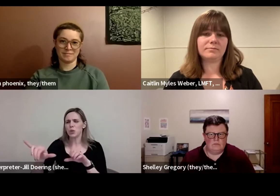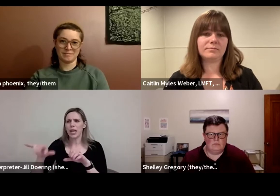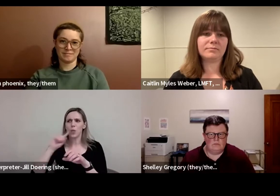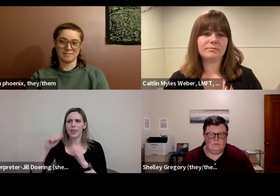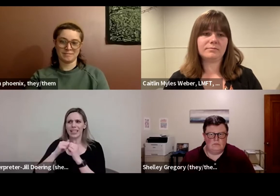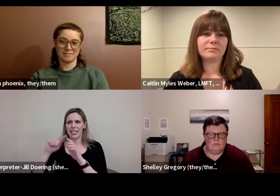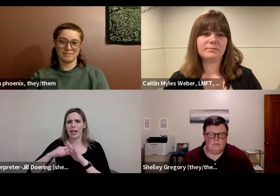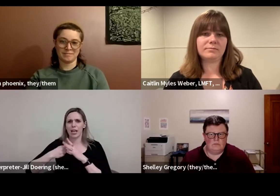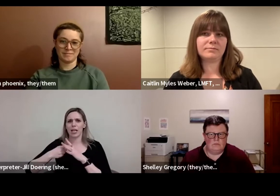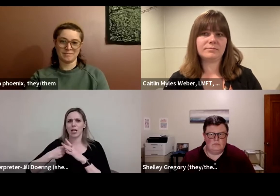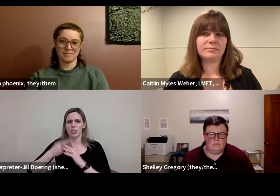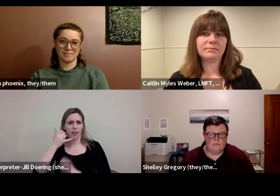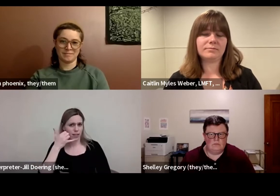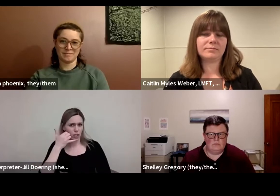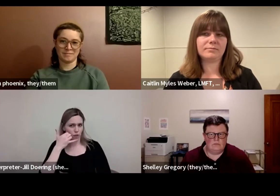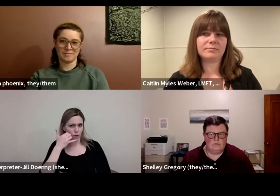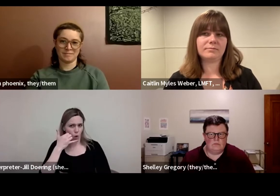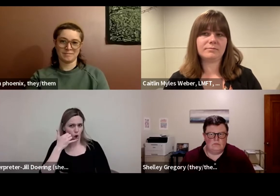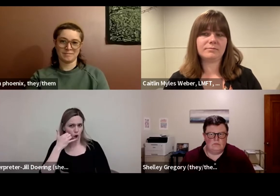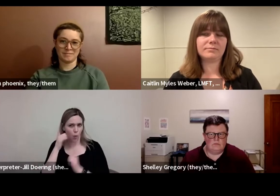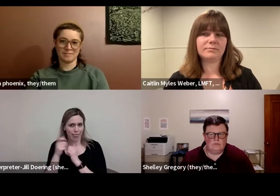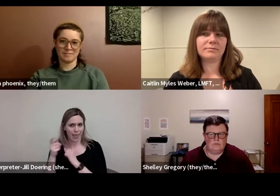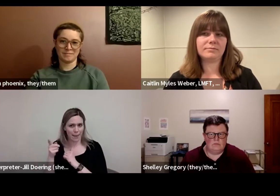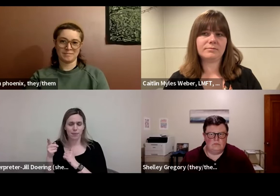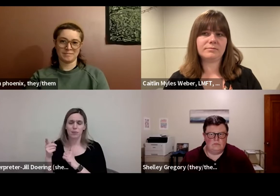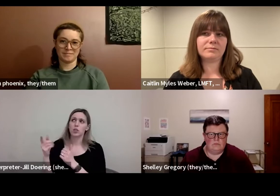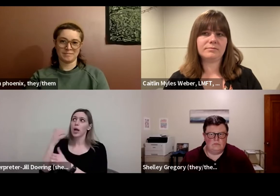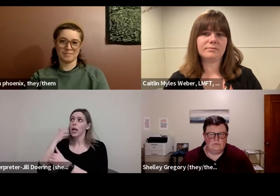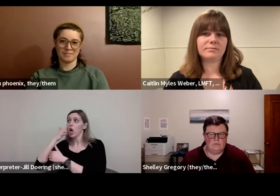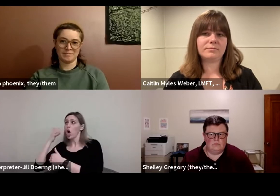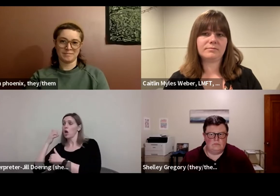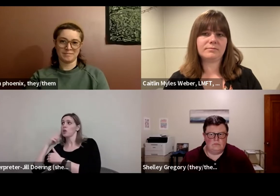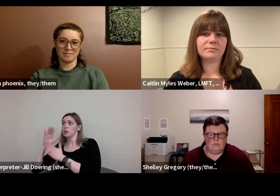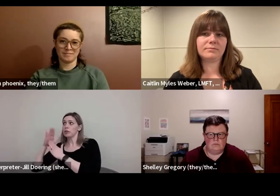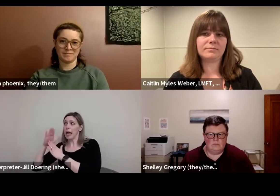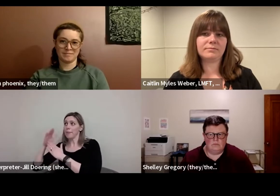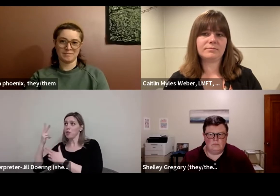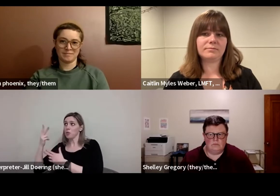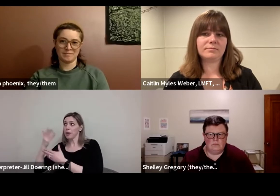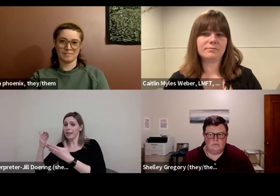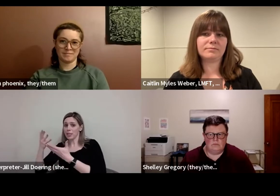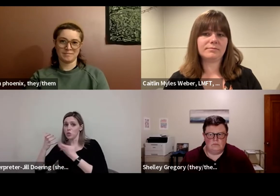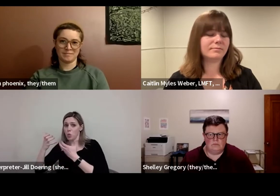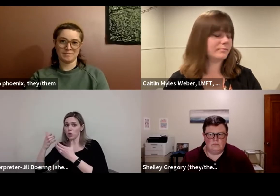And then I ask for a top three in the first session as well. And then we sometimes talk